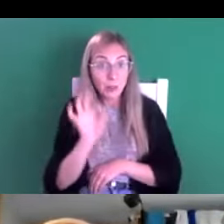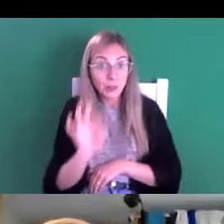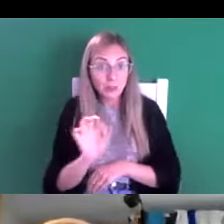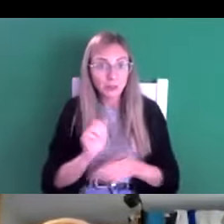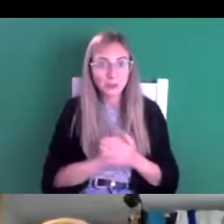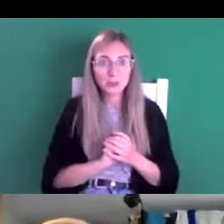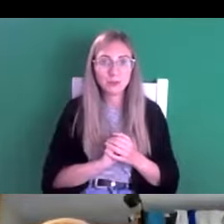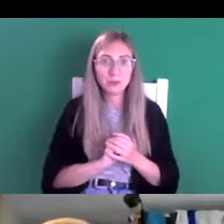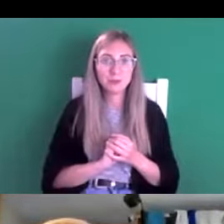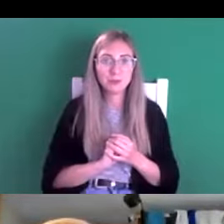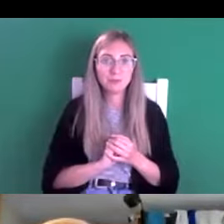um